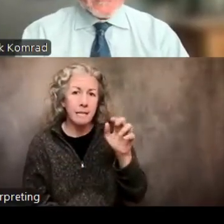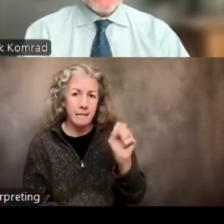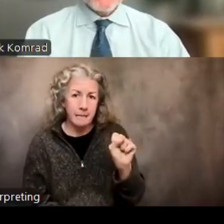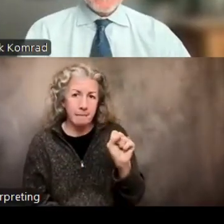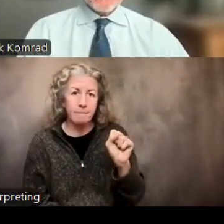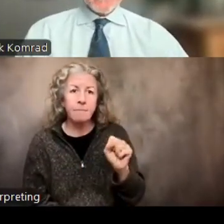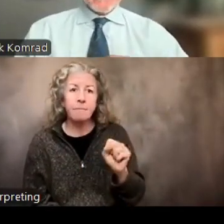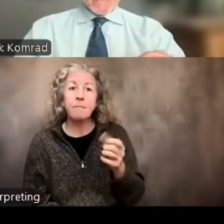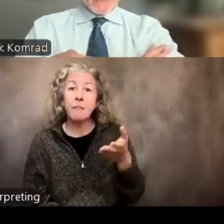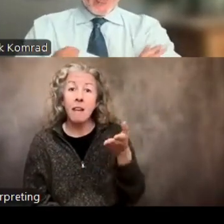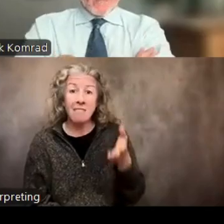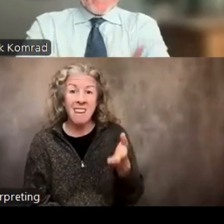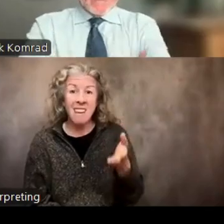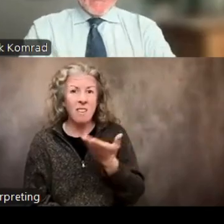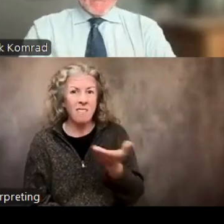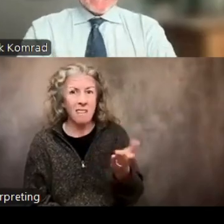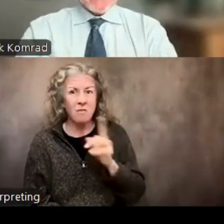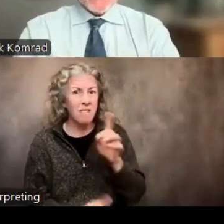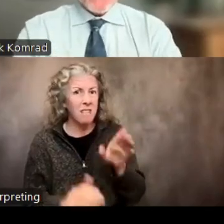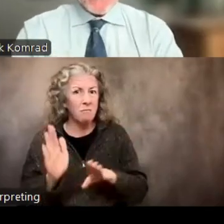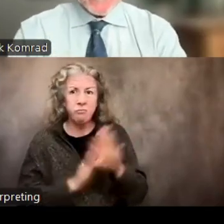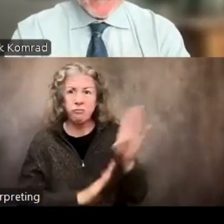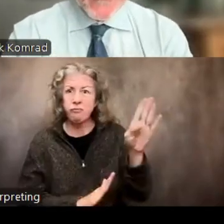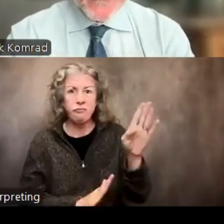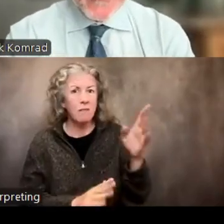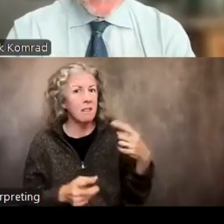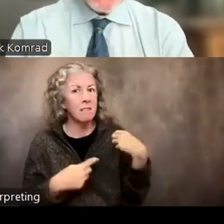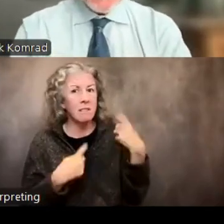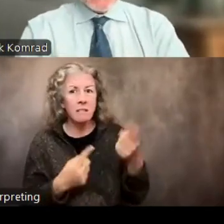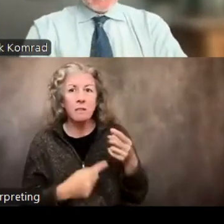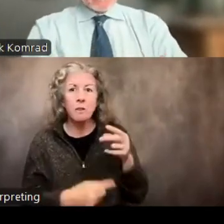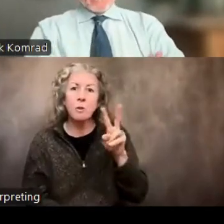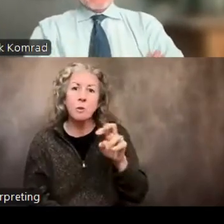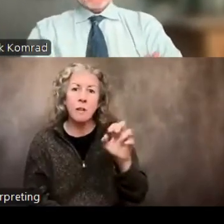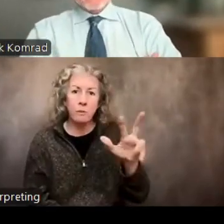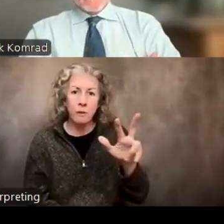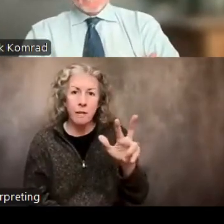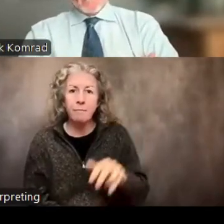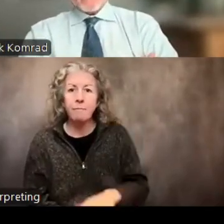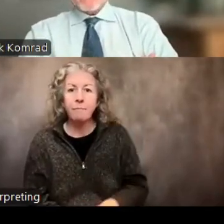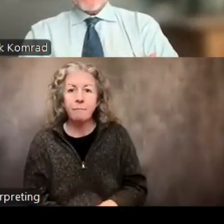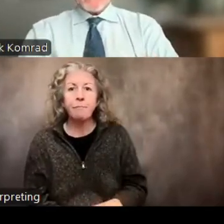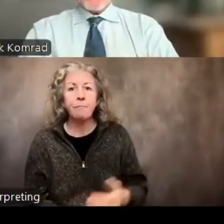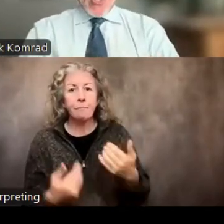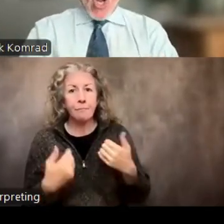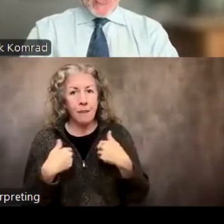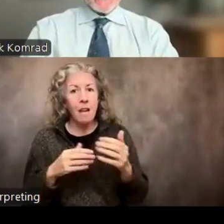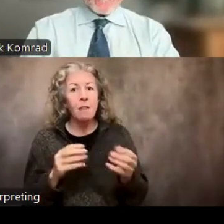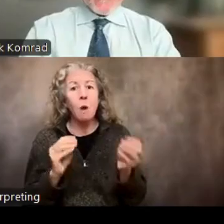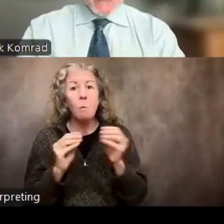have really taken off. And since 2003 there's been over a 500%